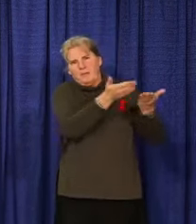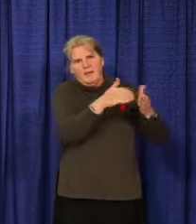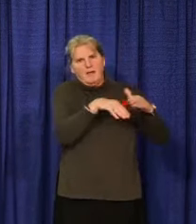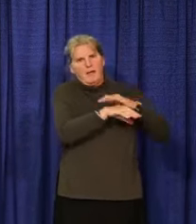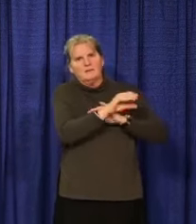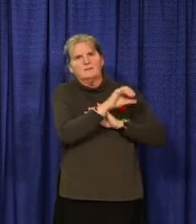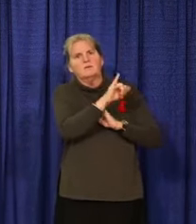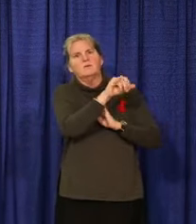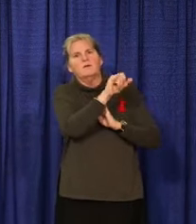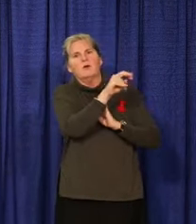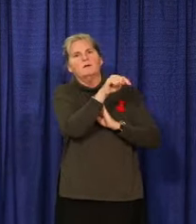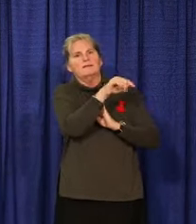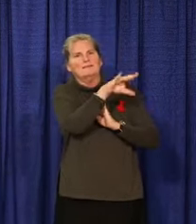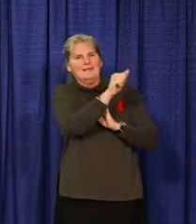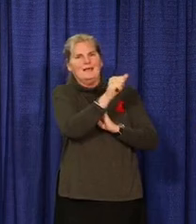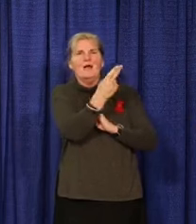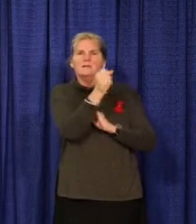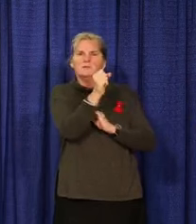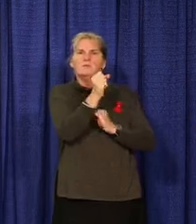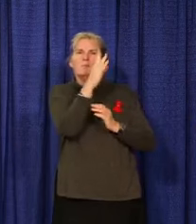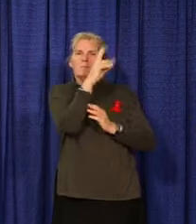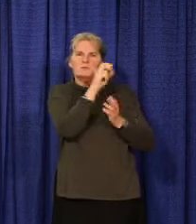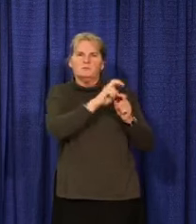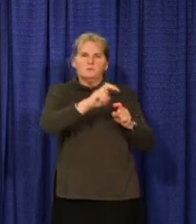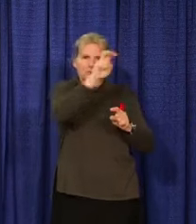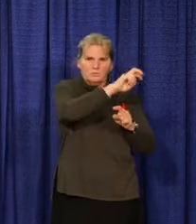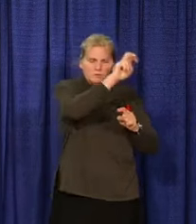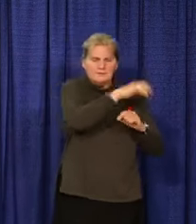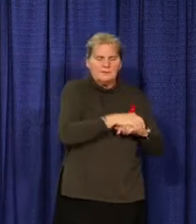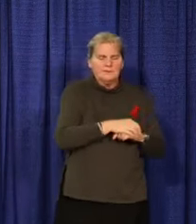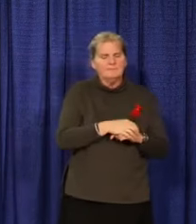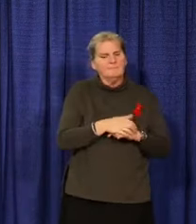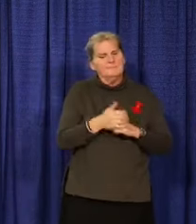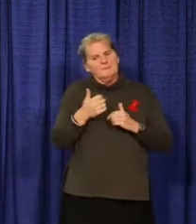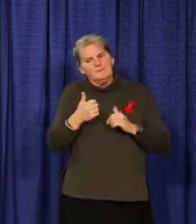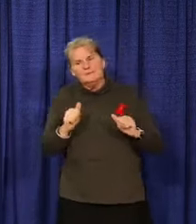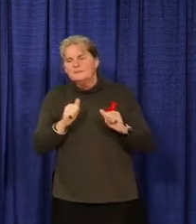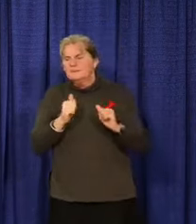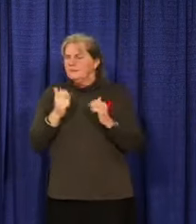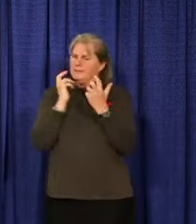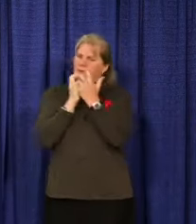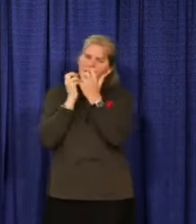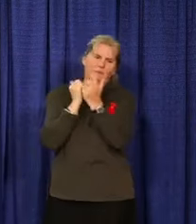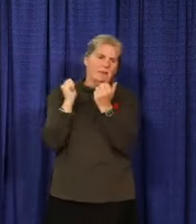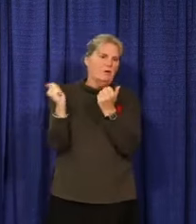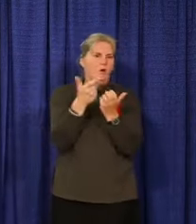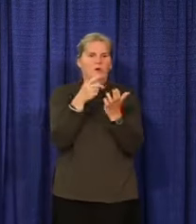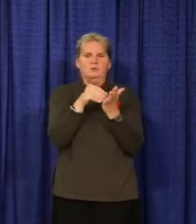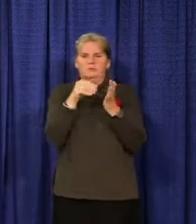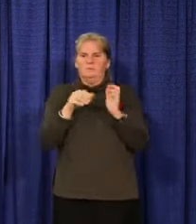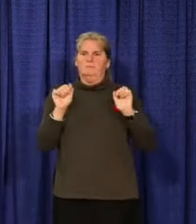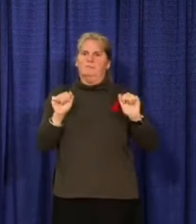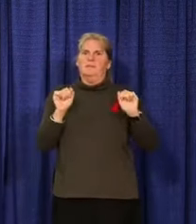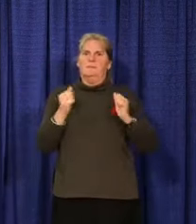While there maybe fewer students on each bus this year, we are making every effort to accommodate as many students as